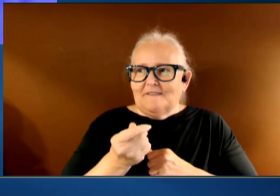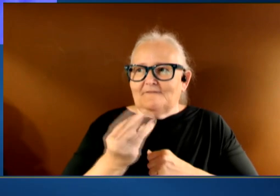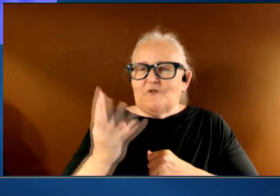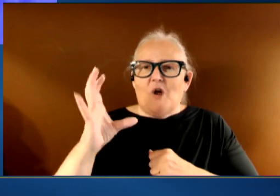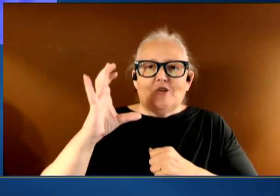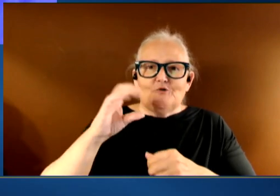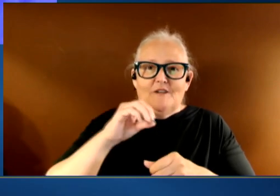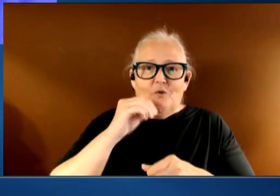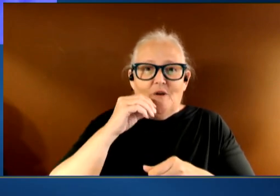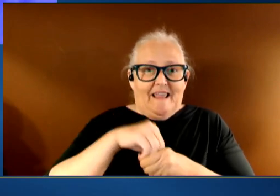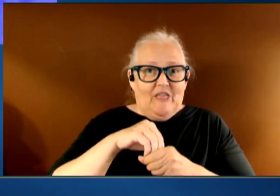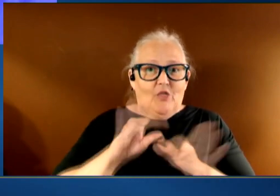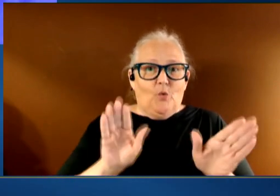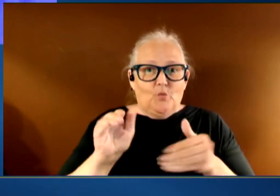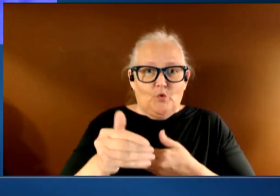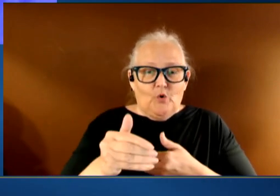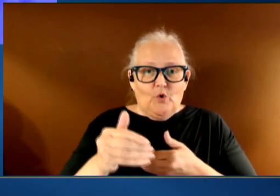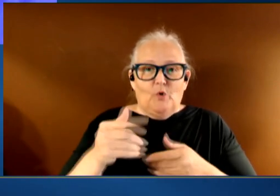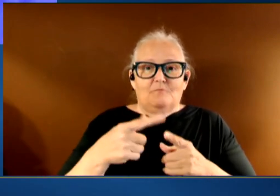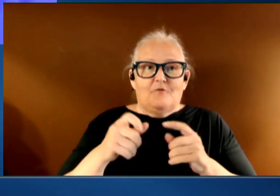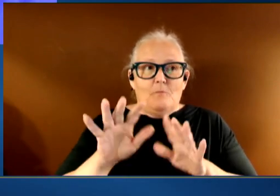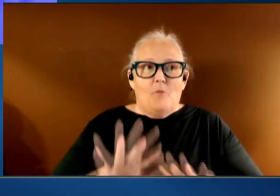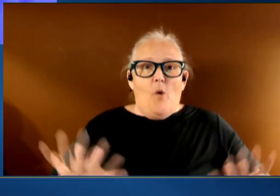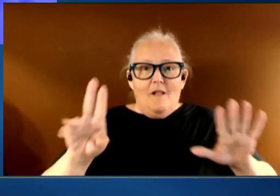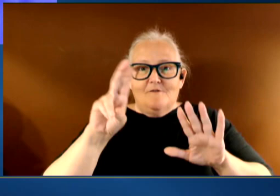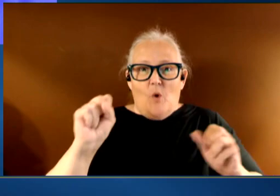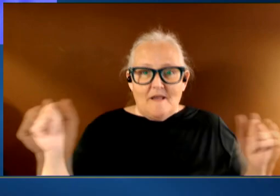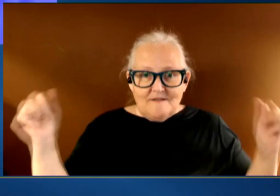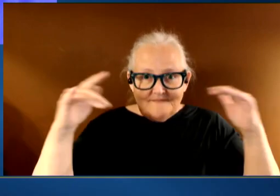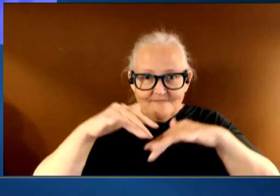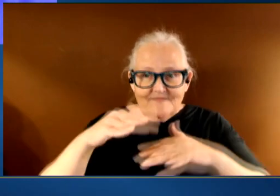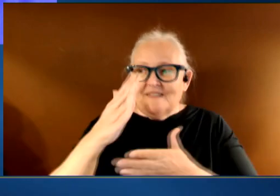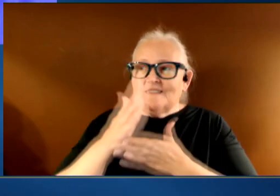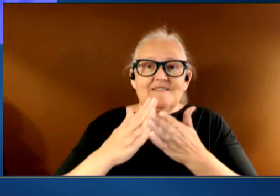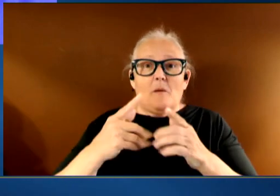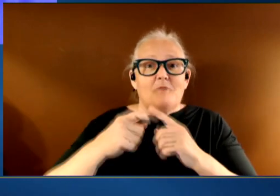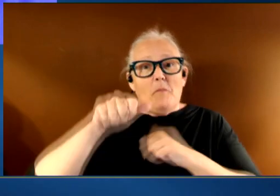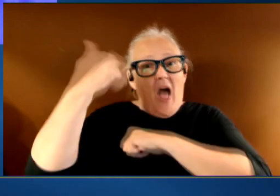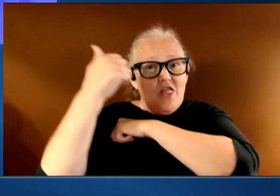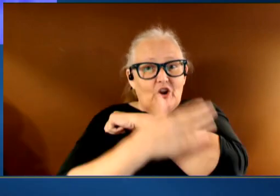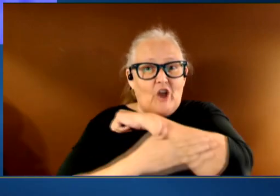coming from across the country, some from outside of the country, but we also have hundreds more